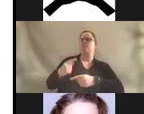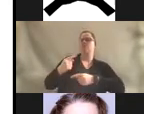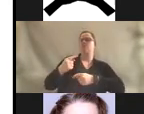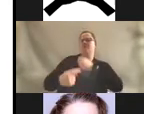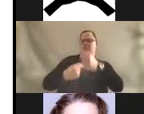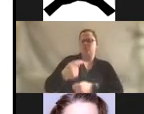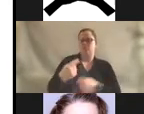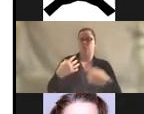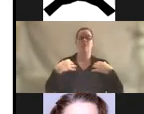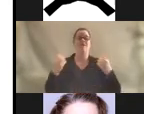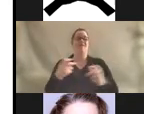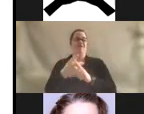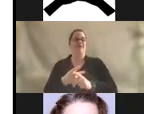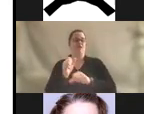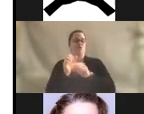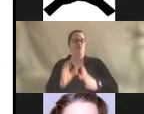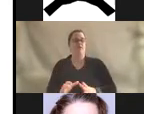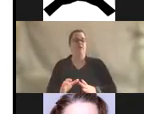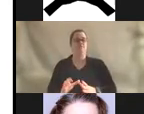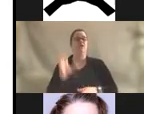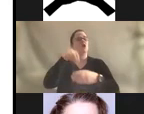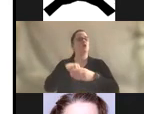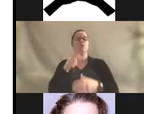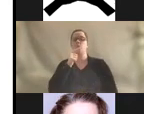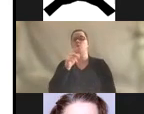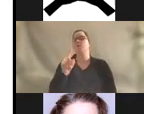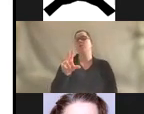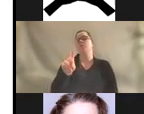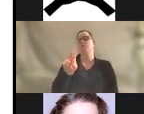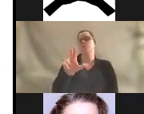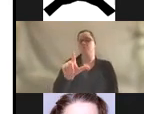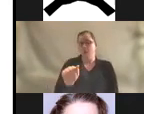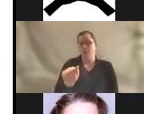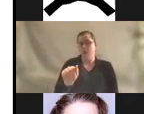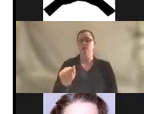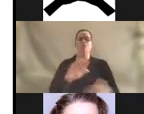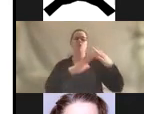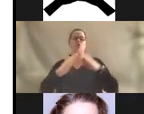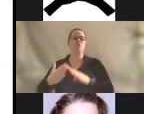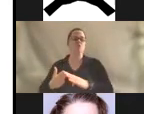including doulas community health workers, [Indiscernible]